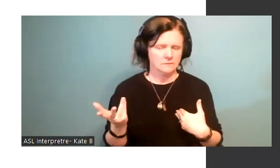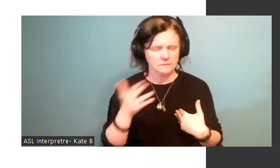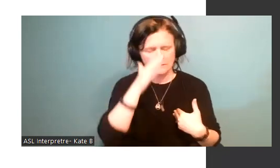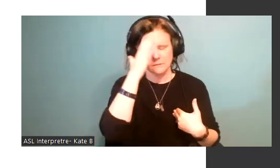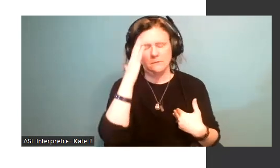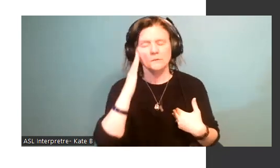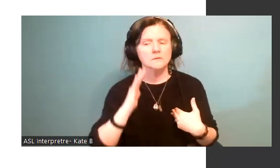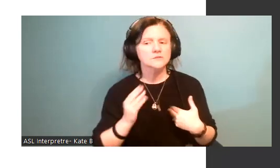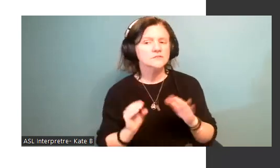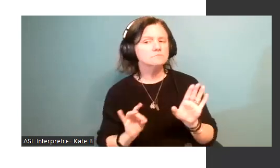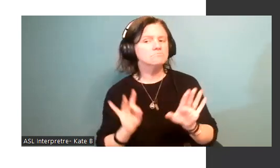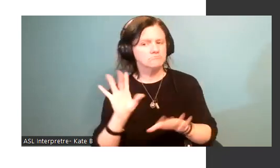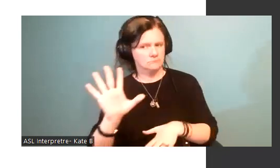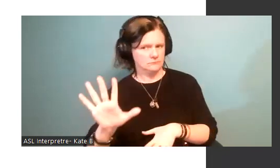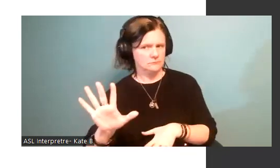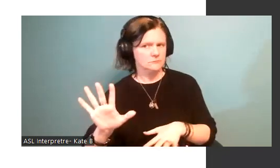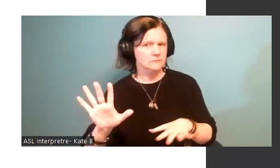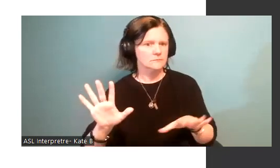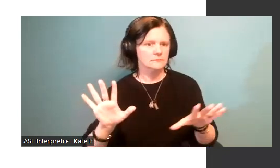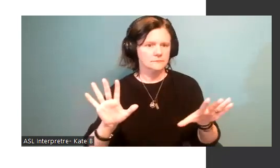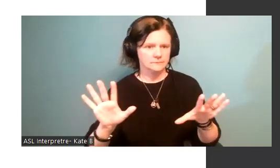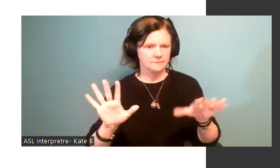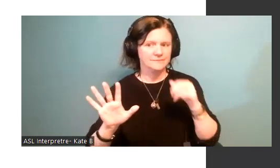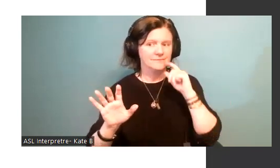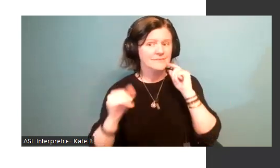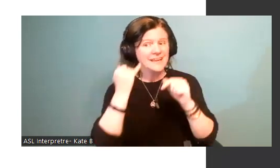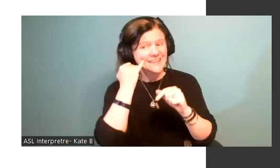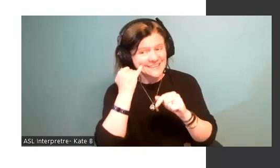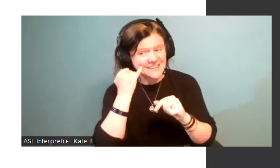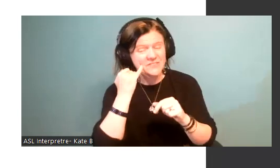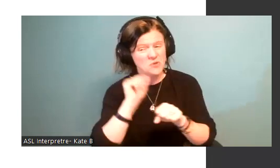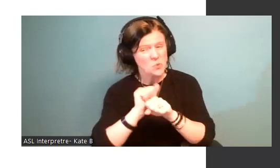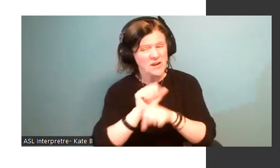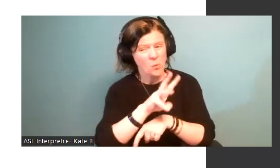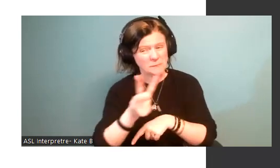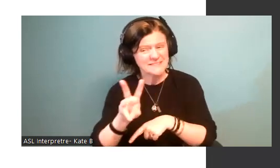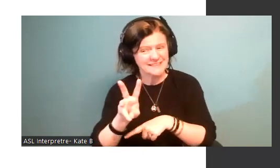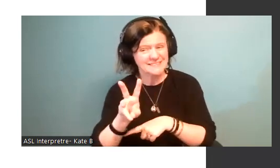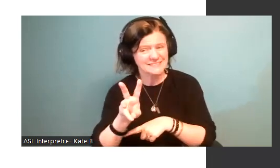examples used earlier are good for reference. They are easier to digest, in my opinion, but